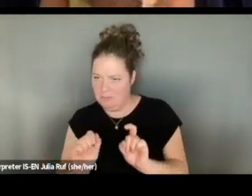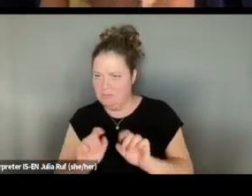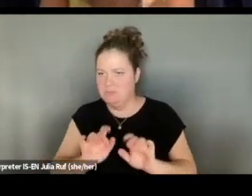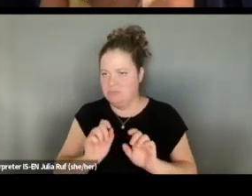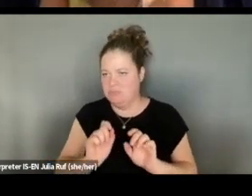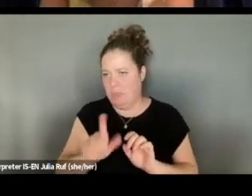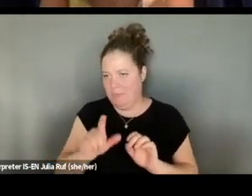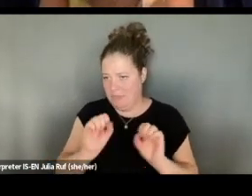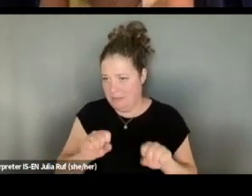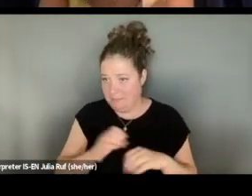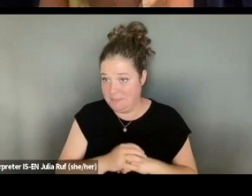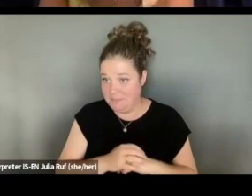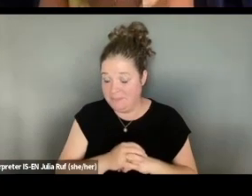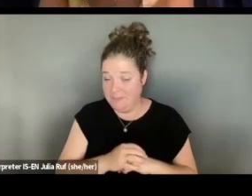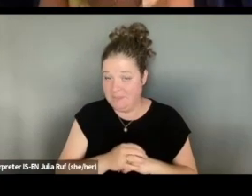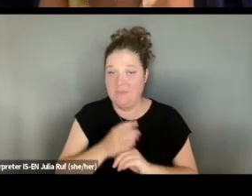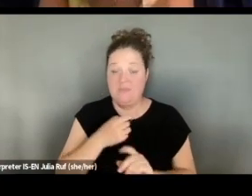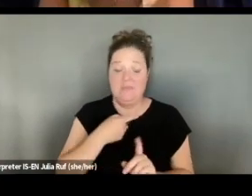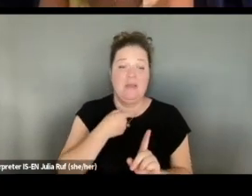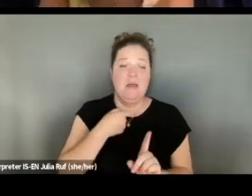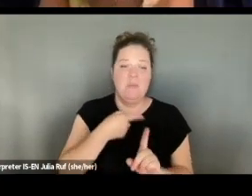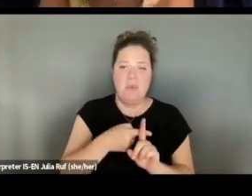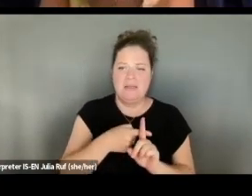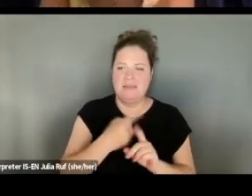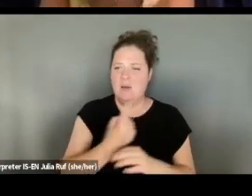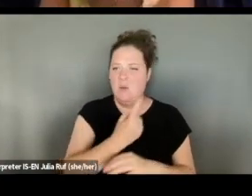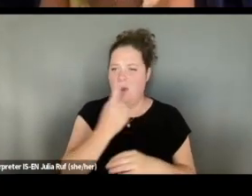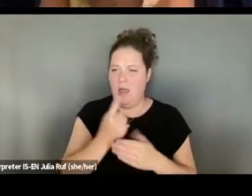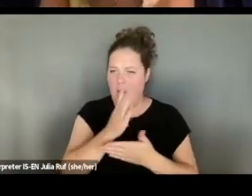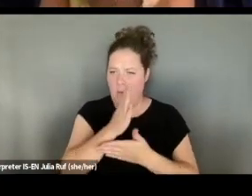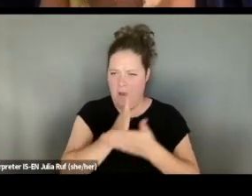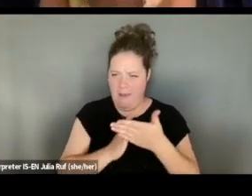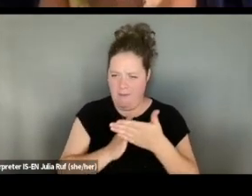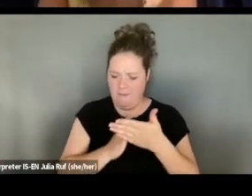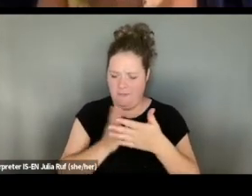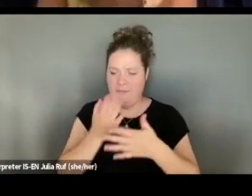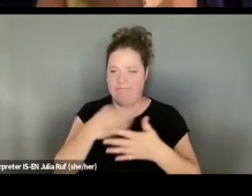have a short break in the middle so that everyone can stretch their legs